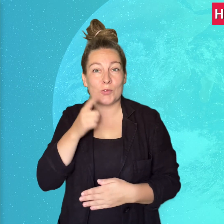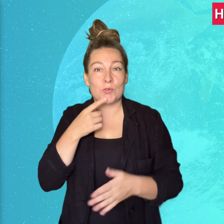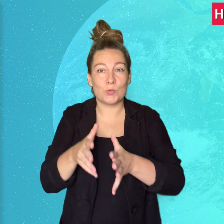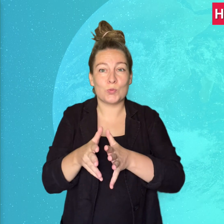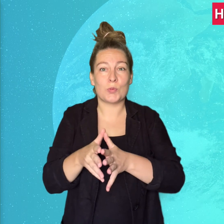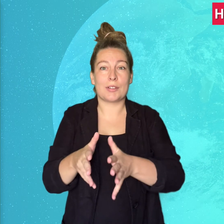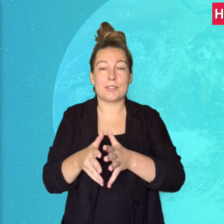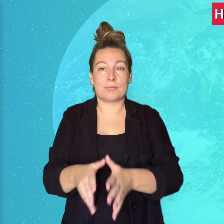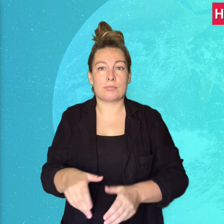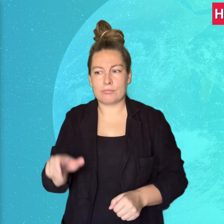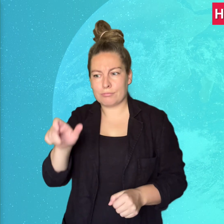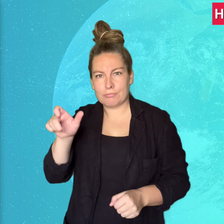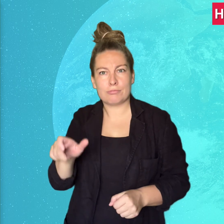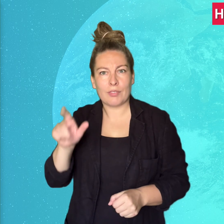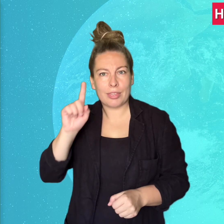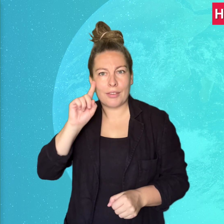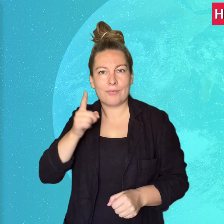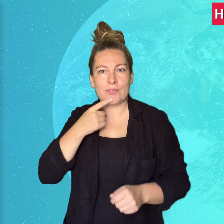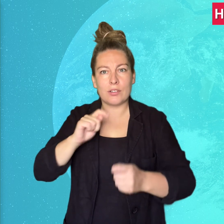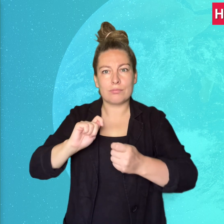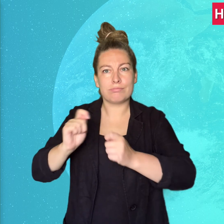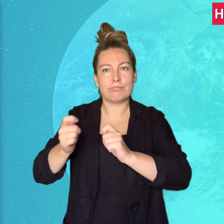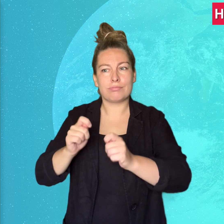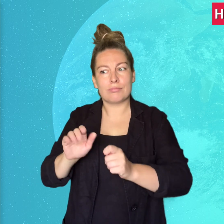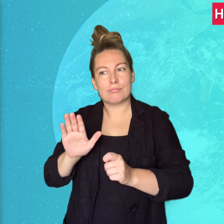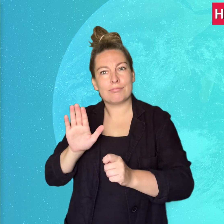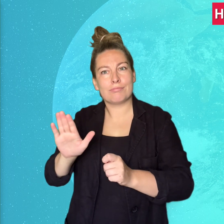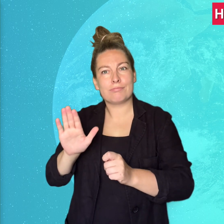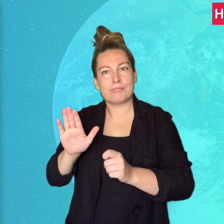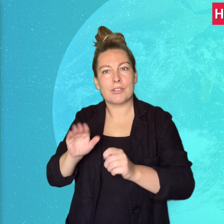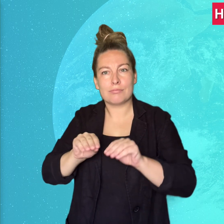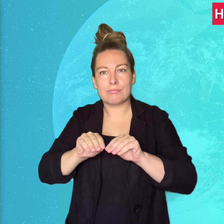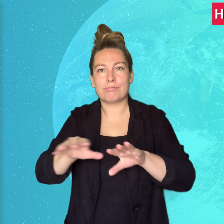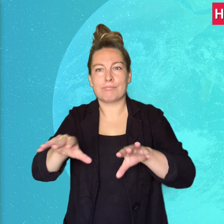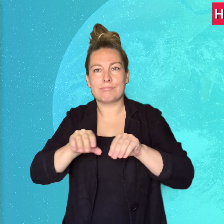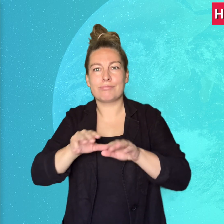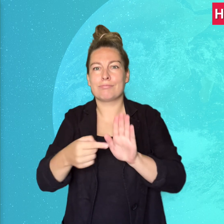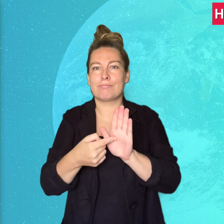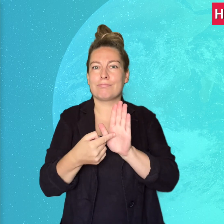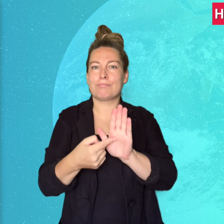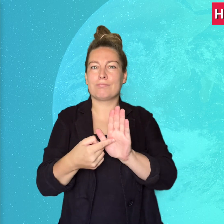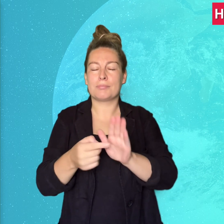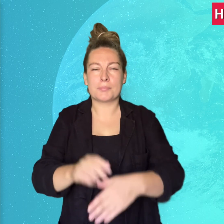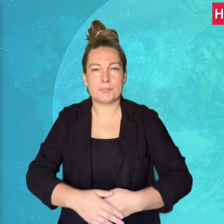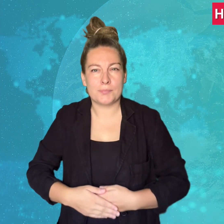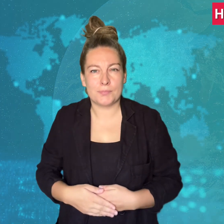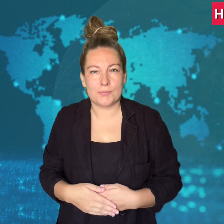Deaf journalist shares perspective